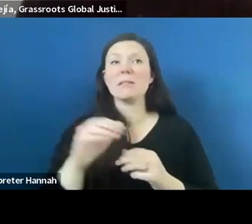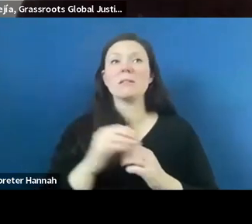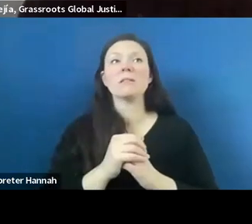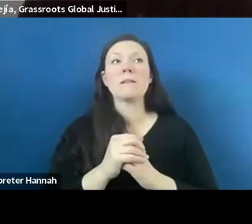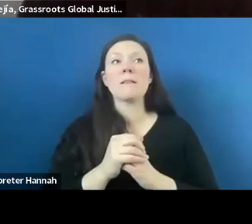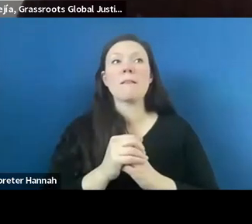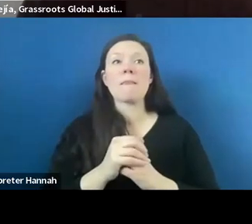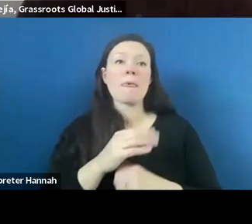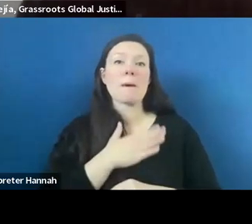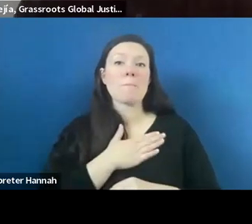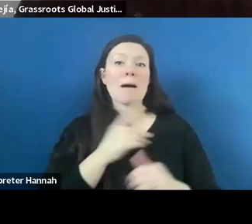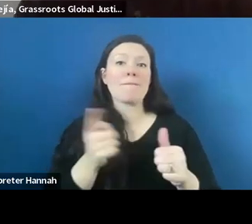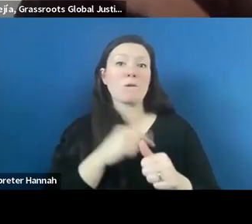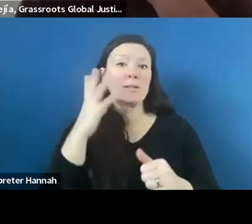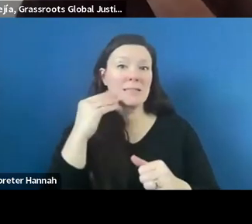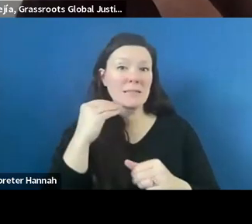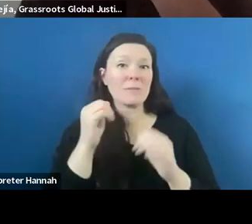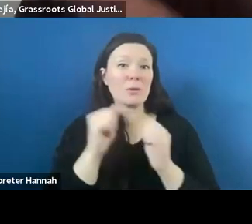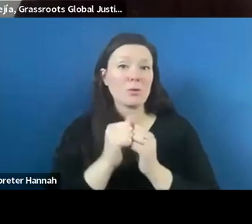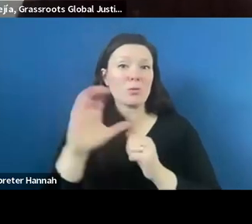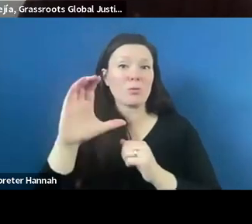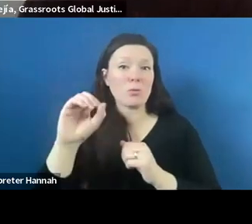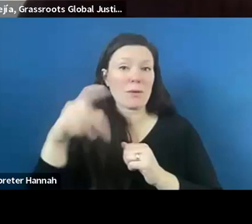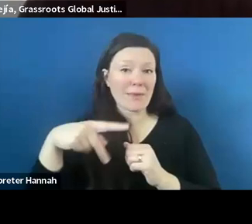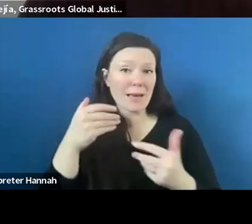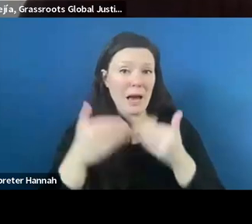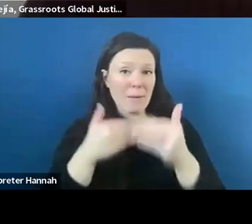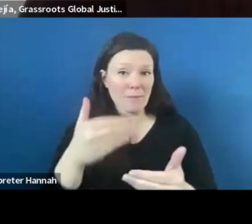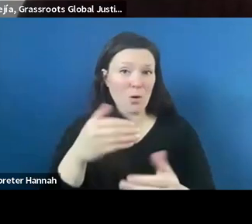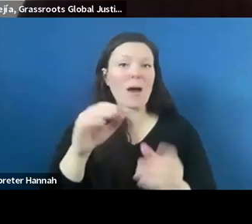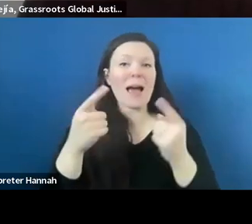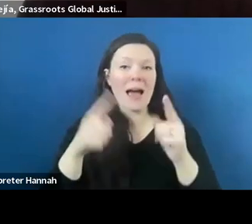first experience with the COP process was in Glasgow, in Scotland,